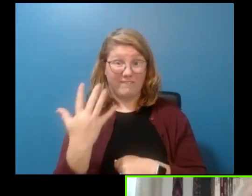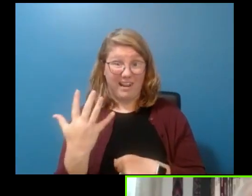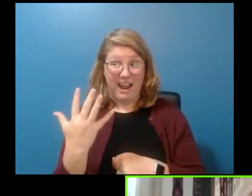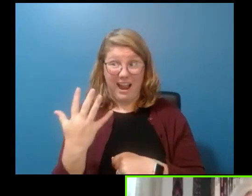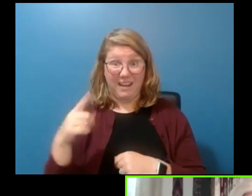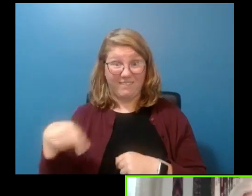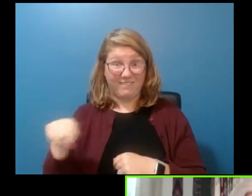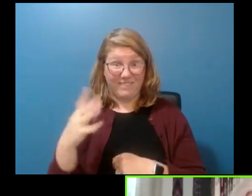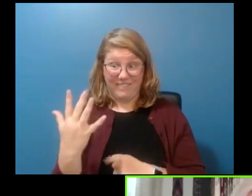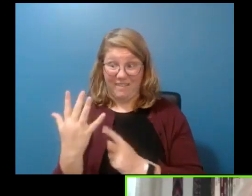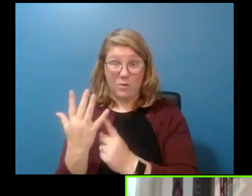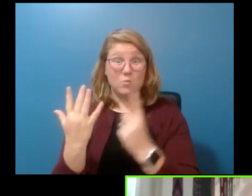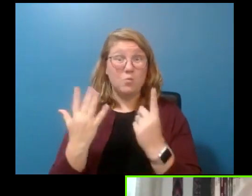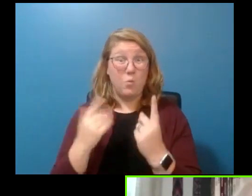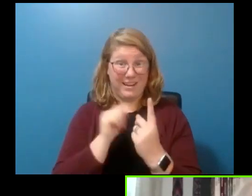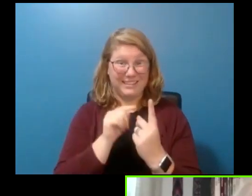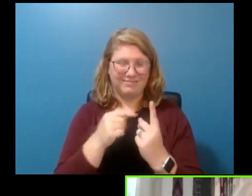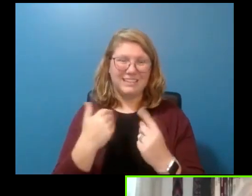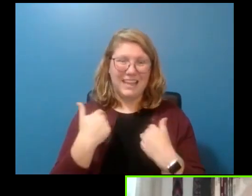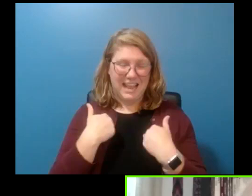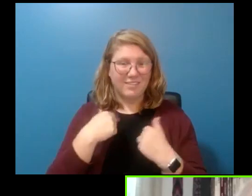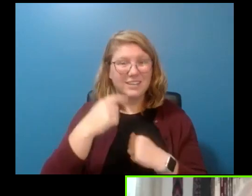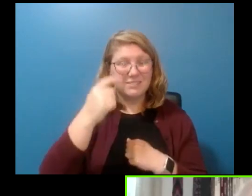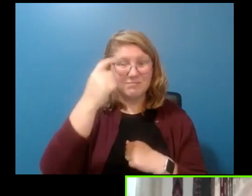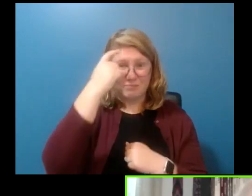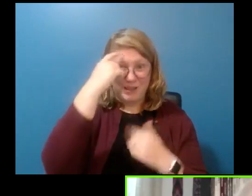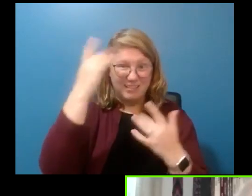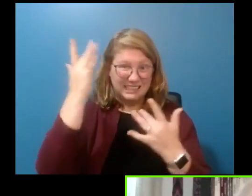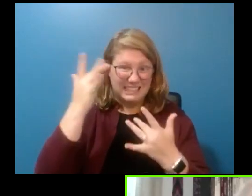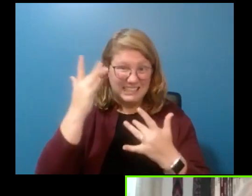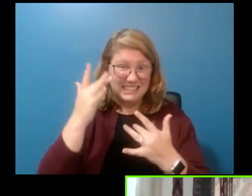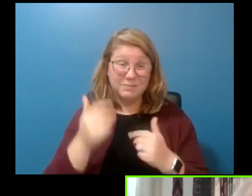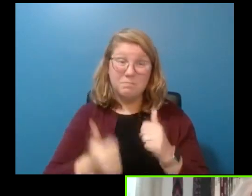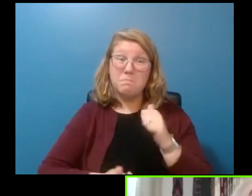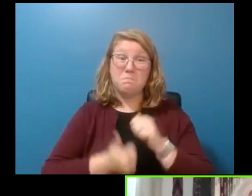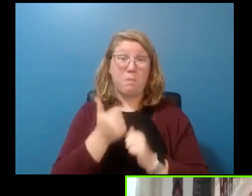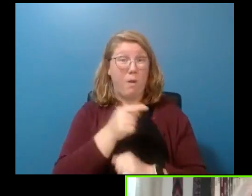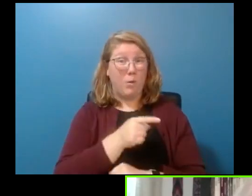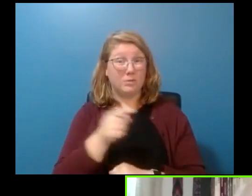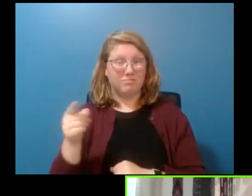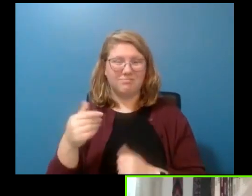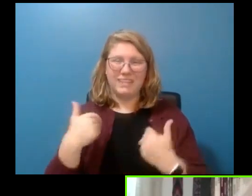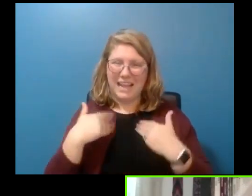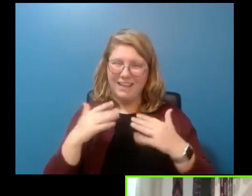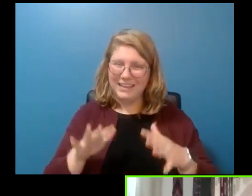you so much for joining us today. I'm excited to have a conversation.